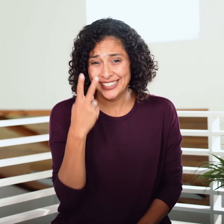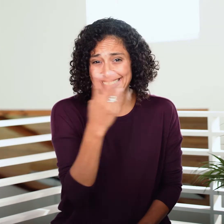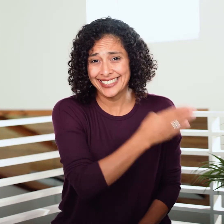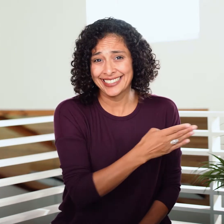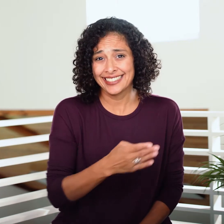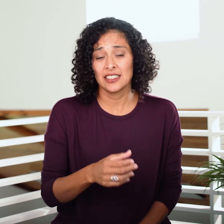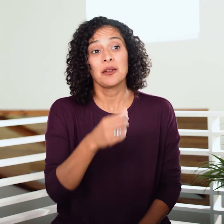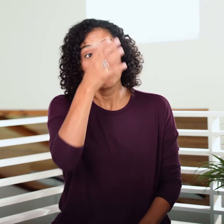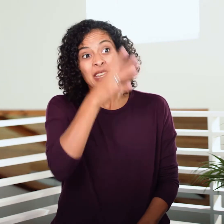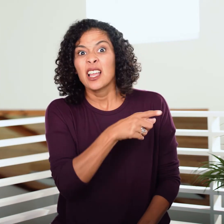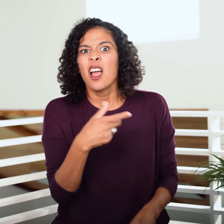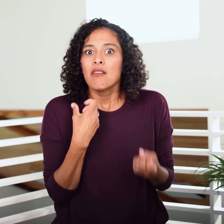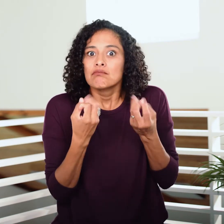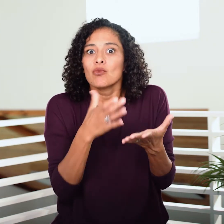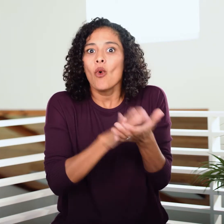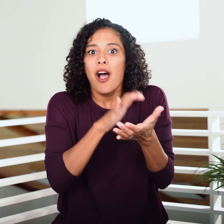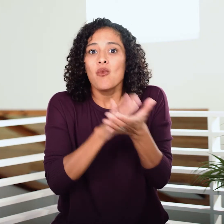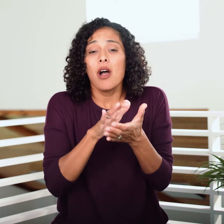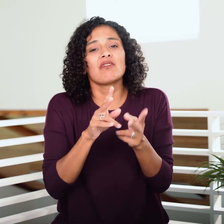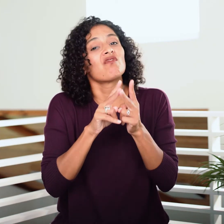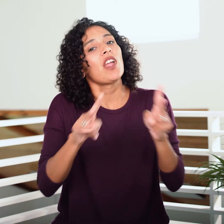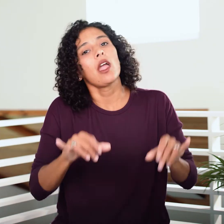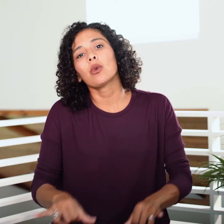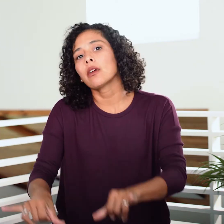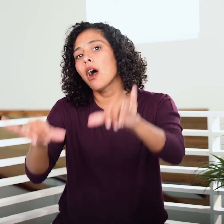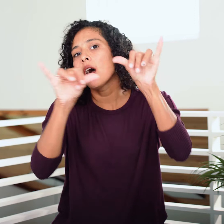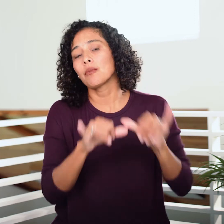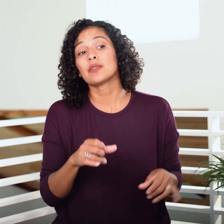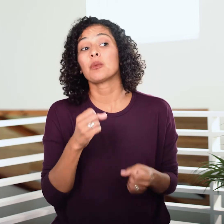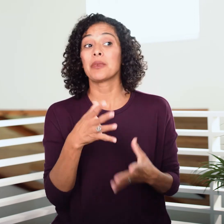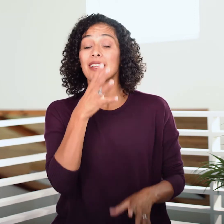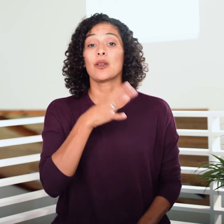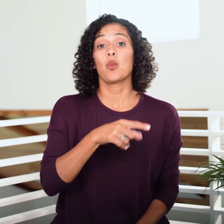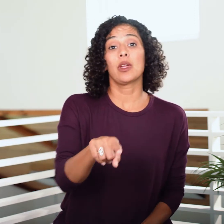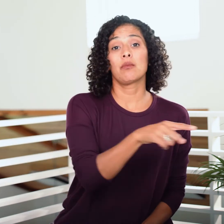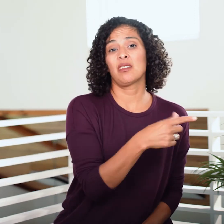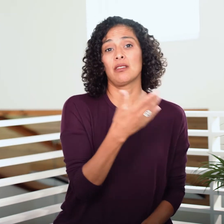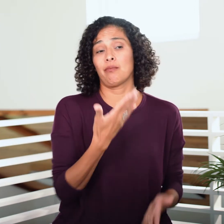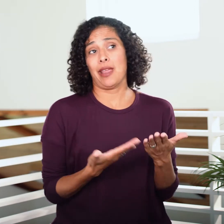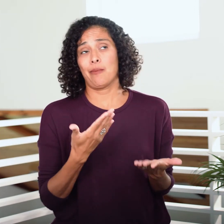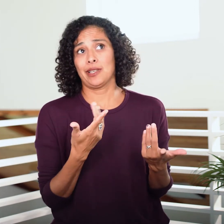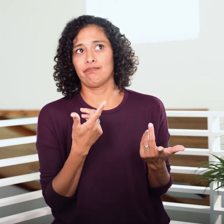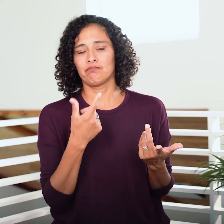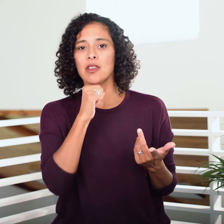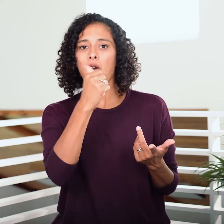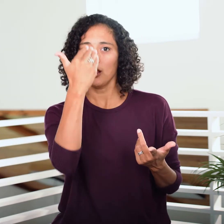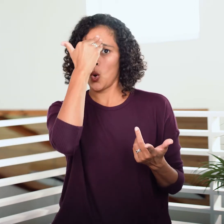Men having multiple wives was so common that women may not have known